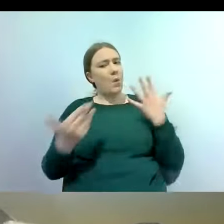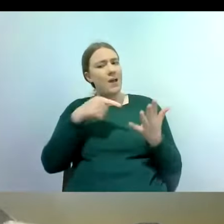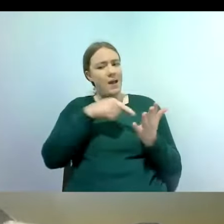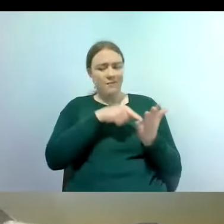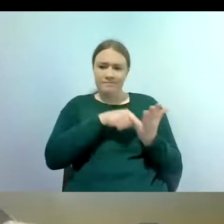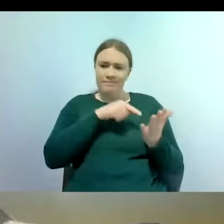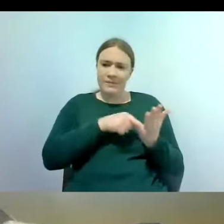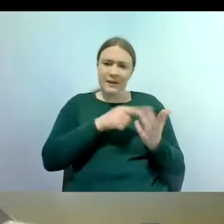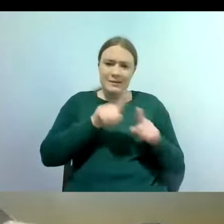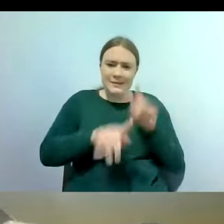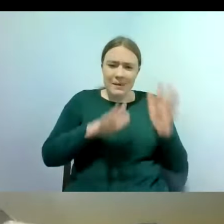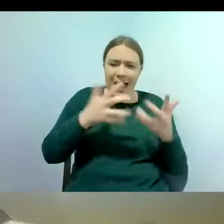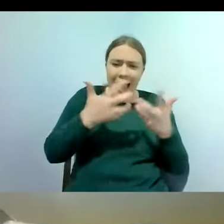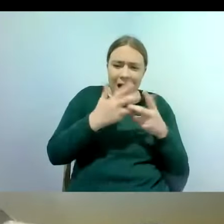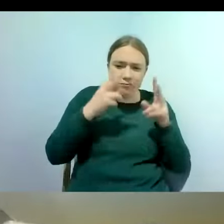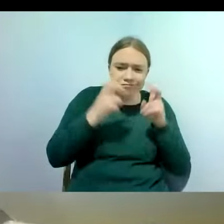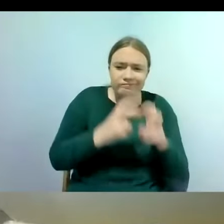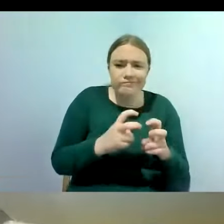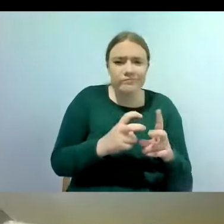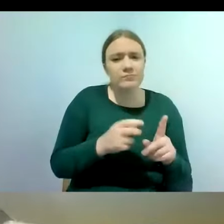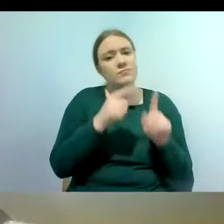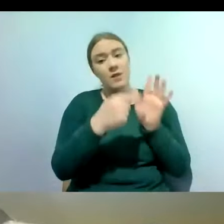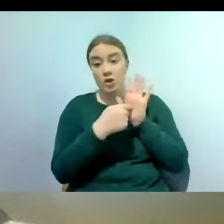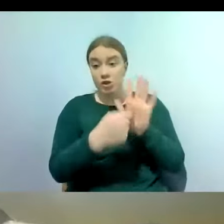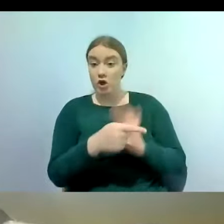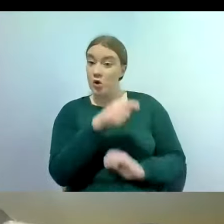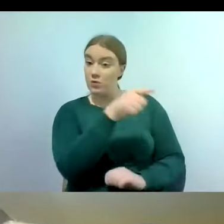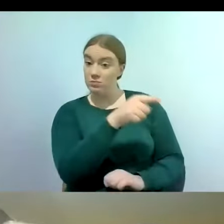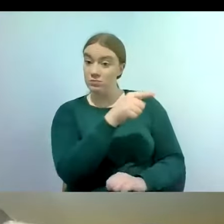and i've been able to show that the similarity within individuals